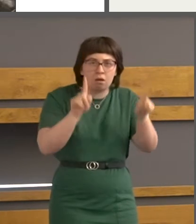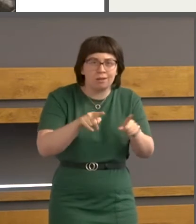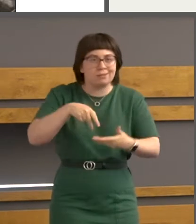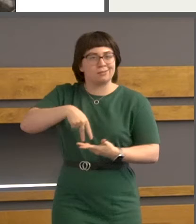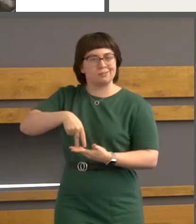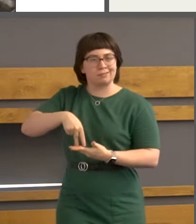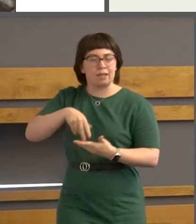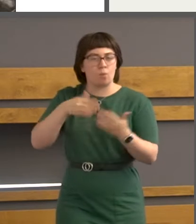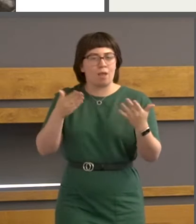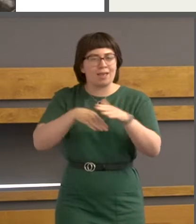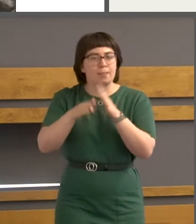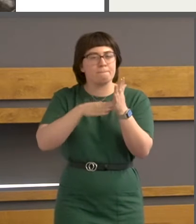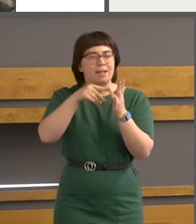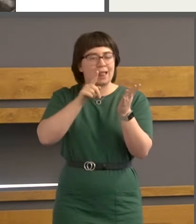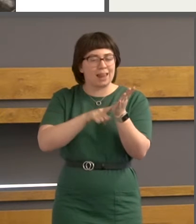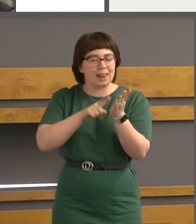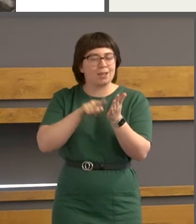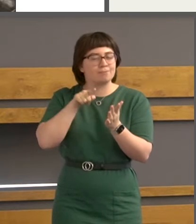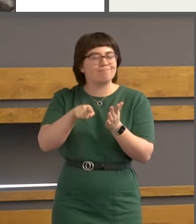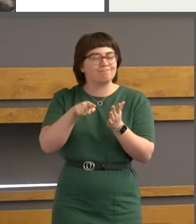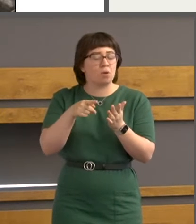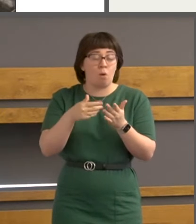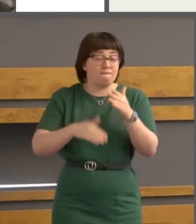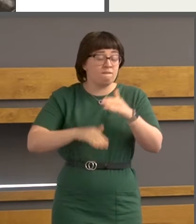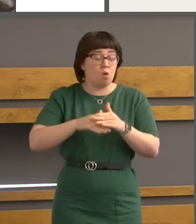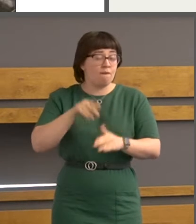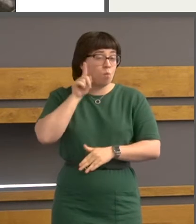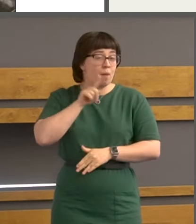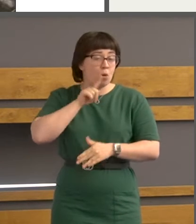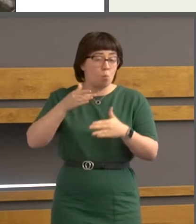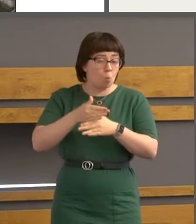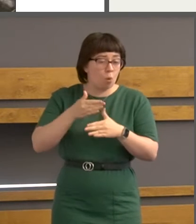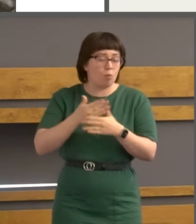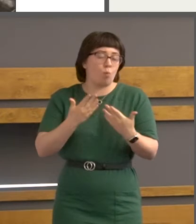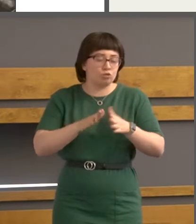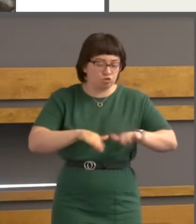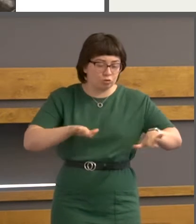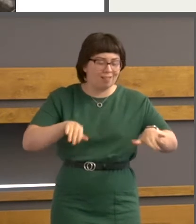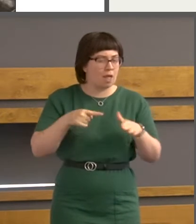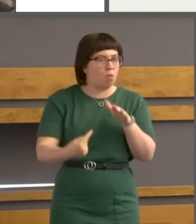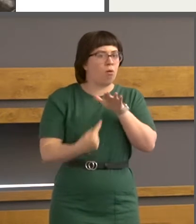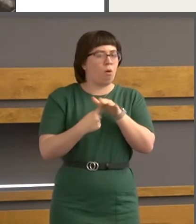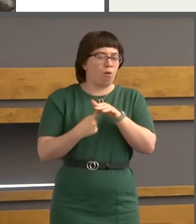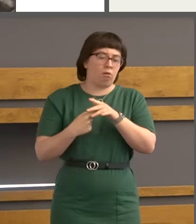whereas you know were predominantly full of women and children who were the key laborers.